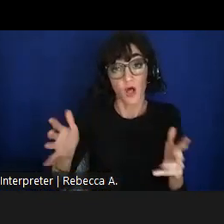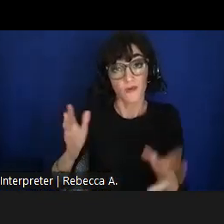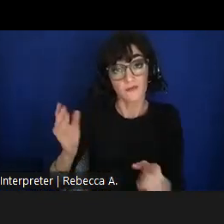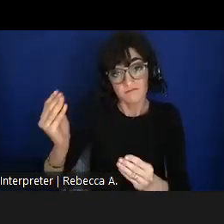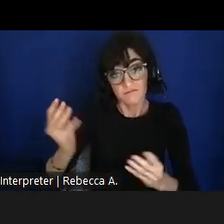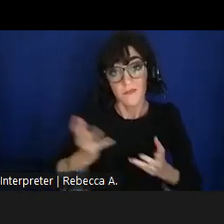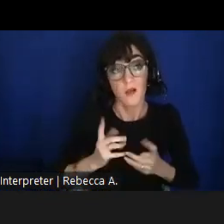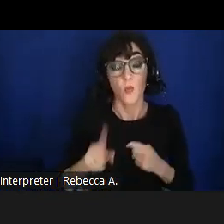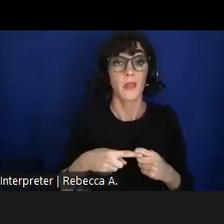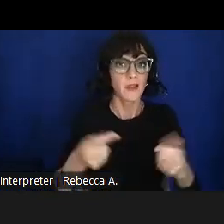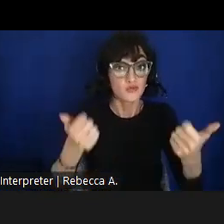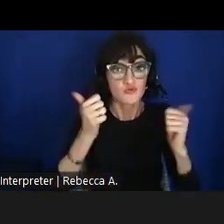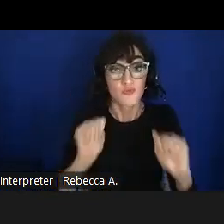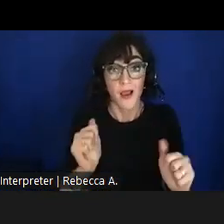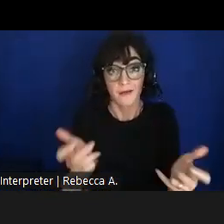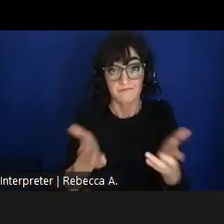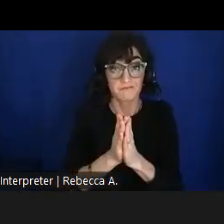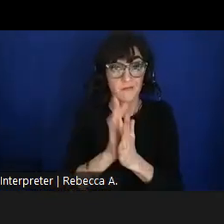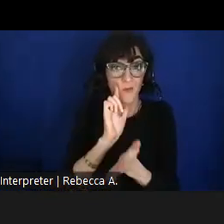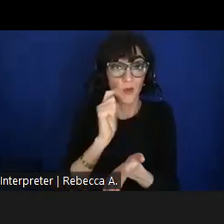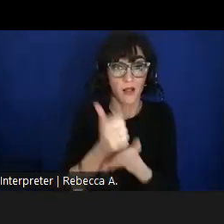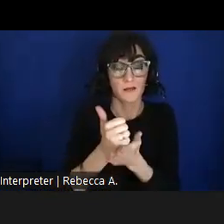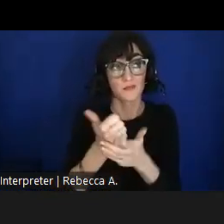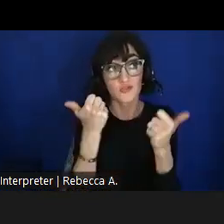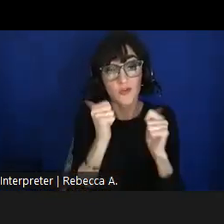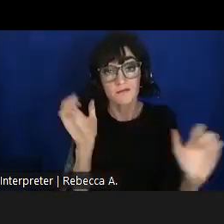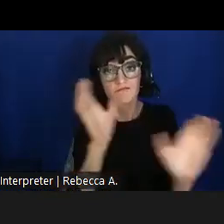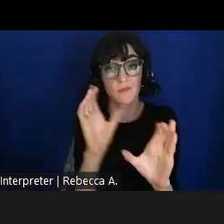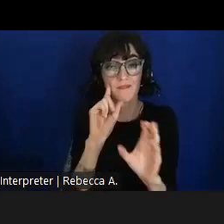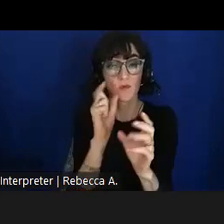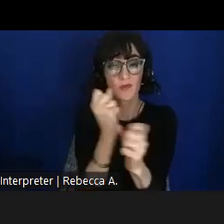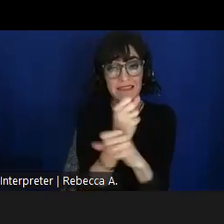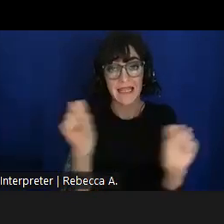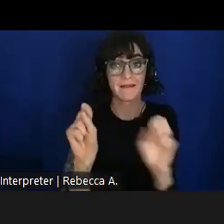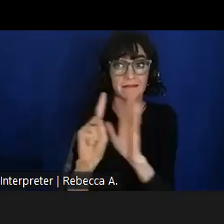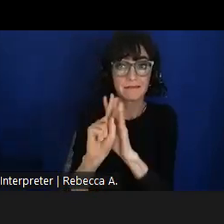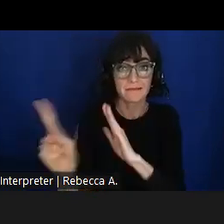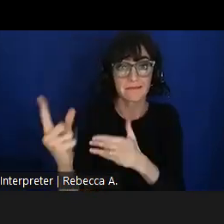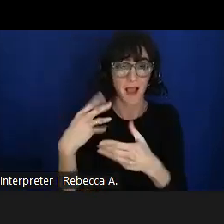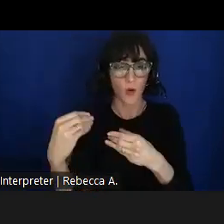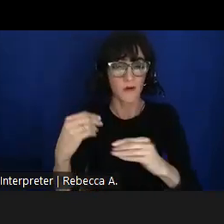help, when they did try to get safety from an abusive relationship how many times they